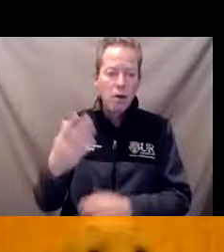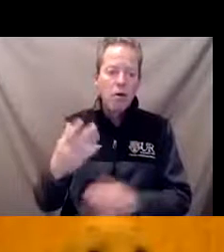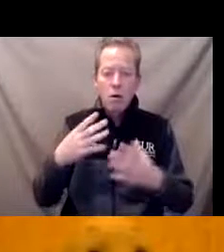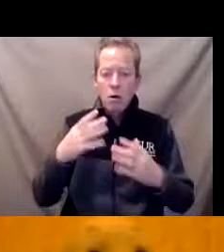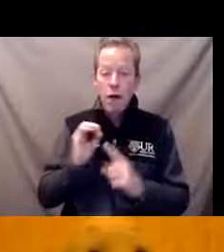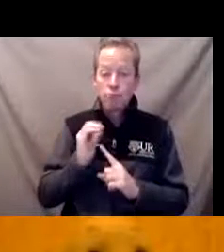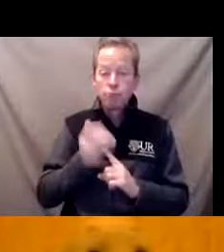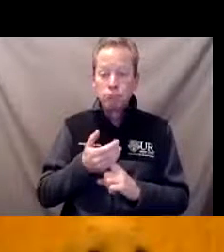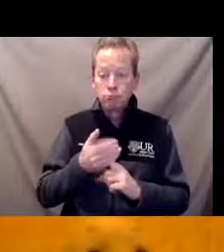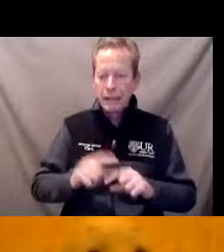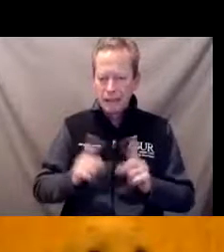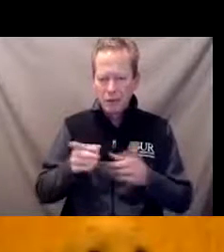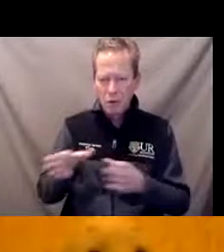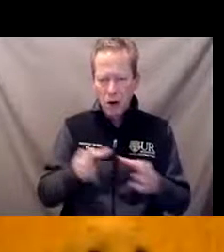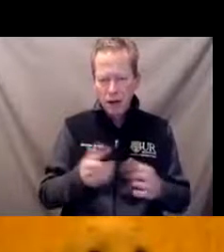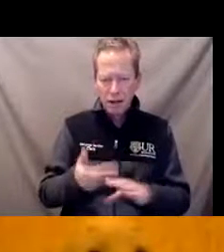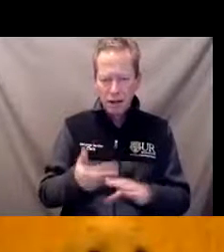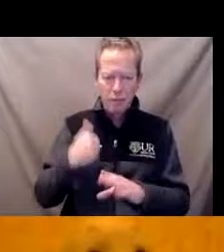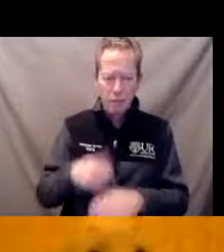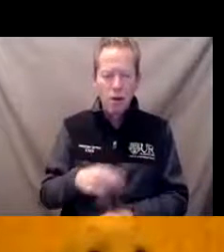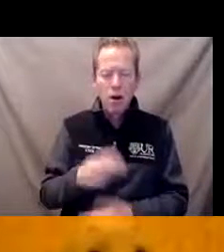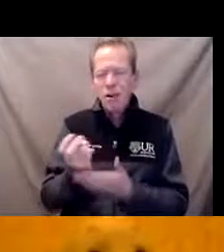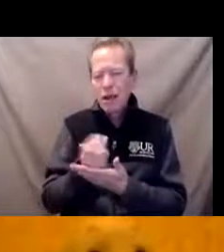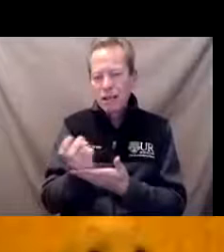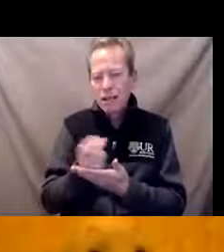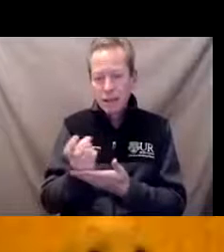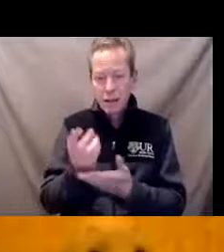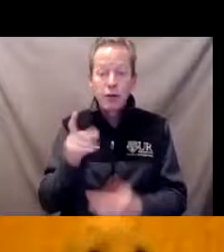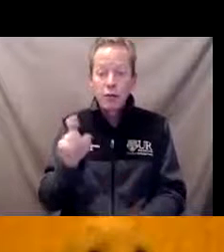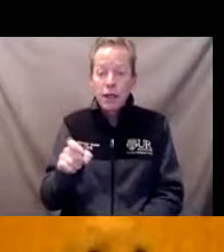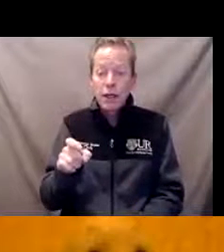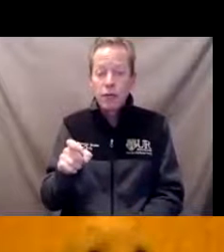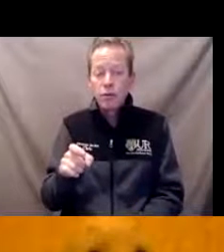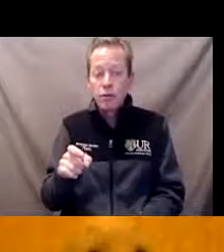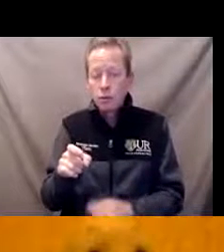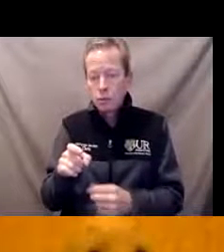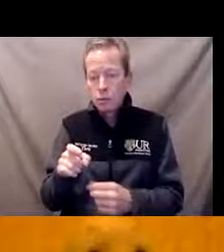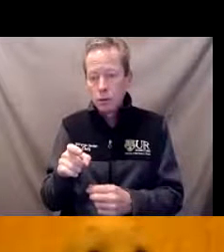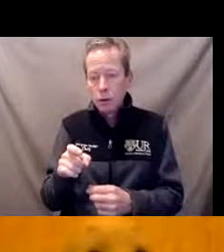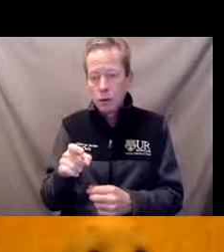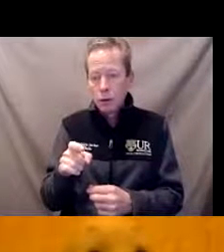done before. restlessness and and you need to rule out that it's not due to an antipsychotic